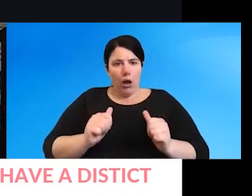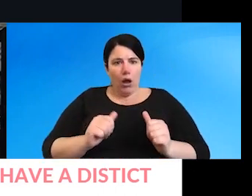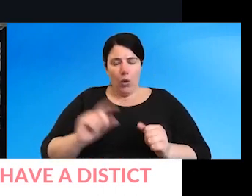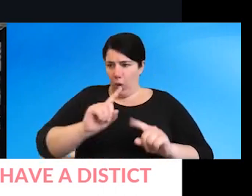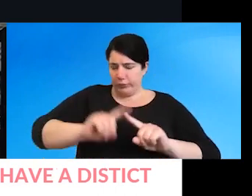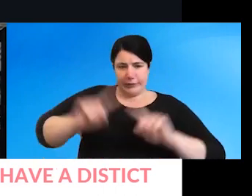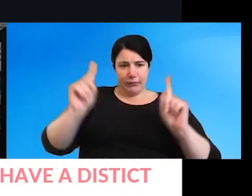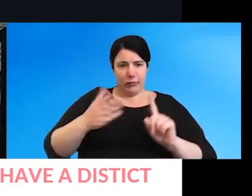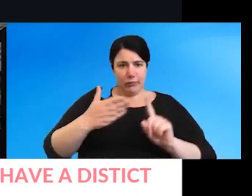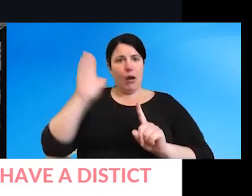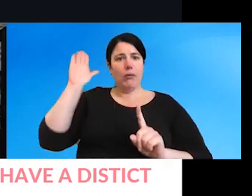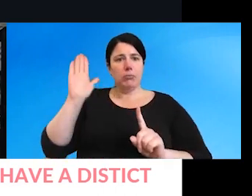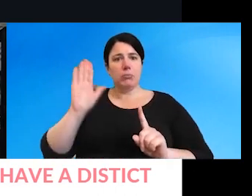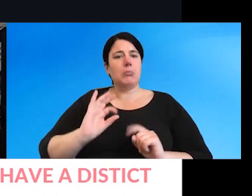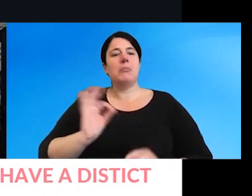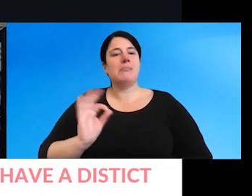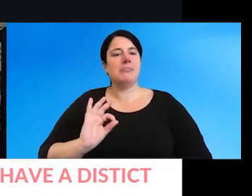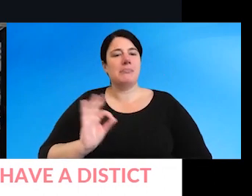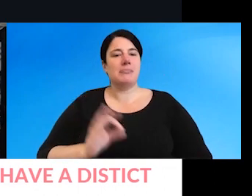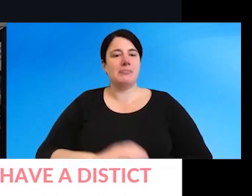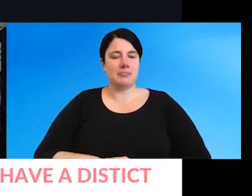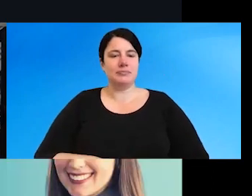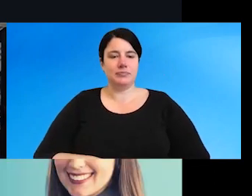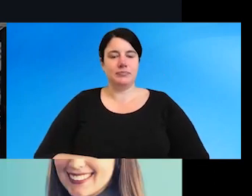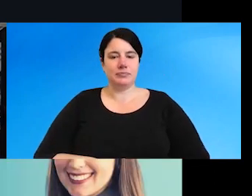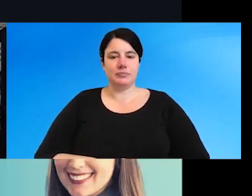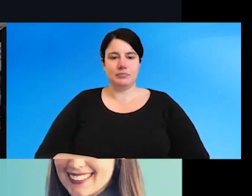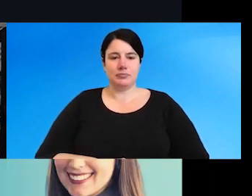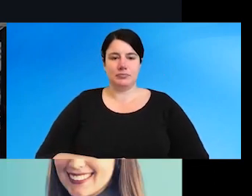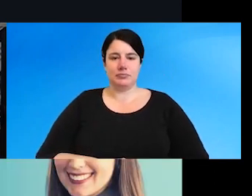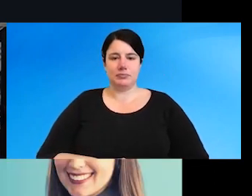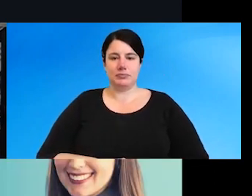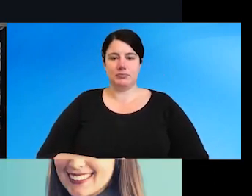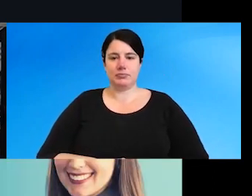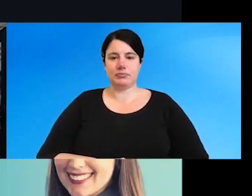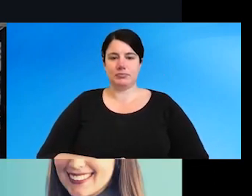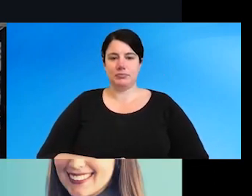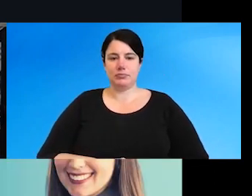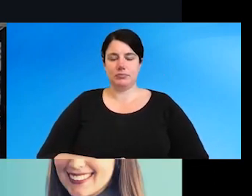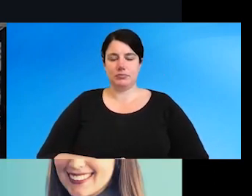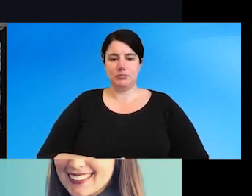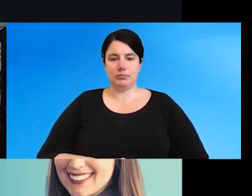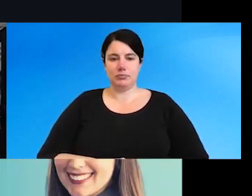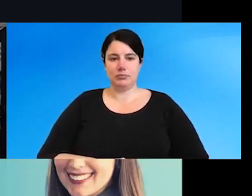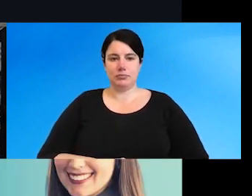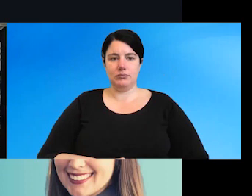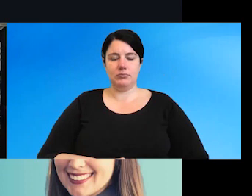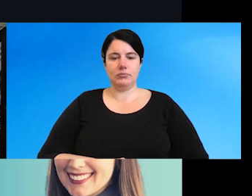different from you. This slide is about relationships.